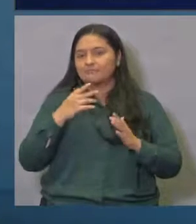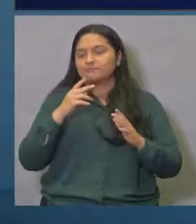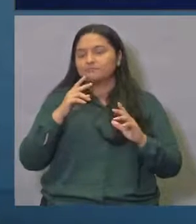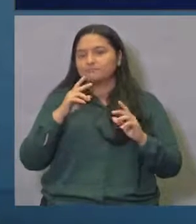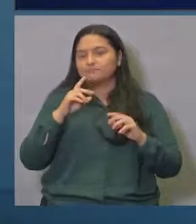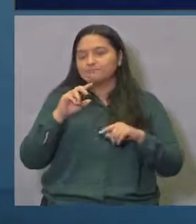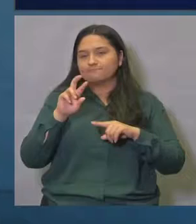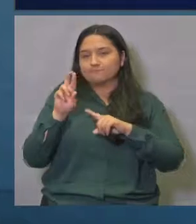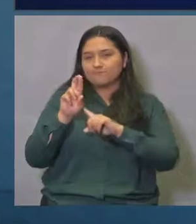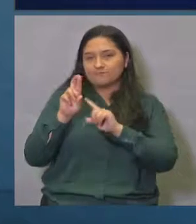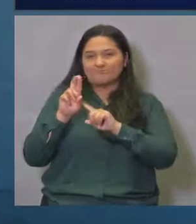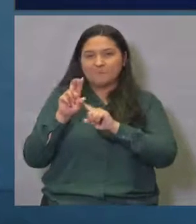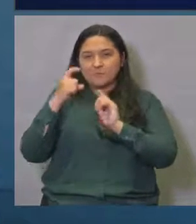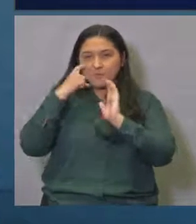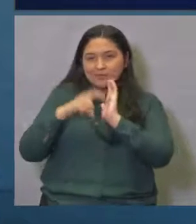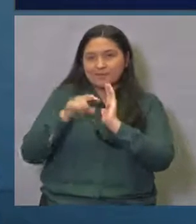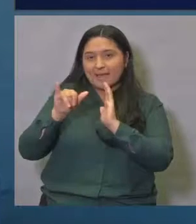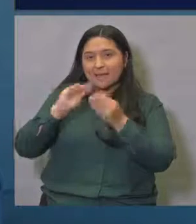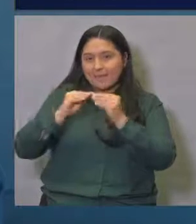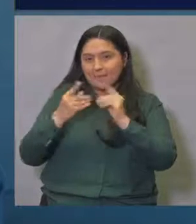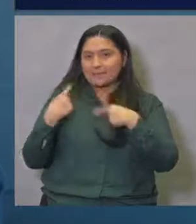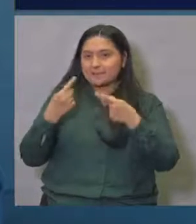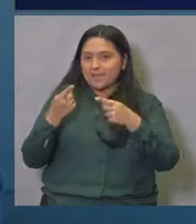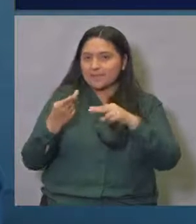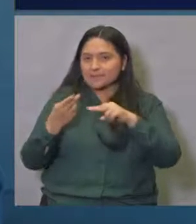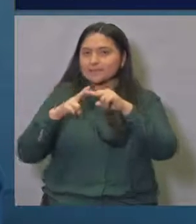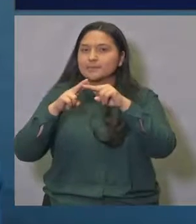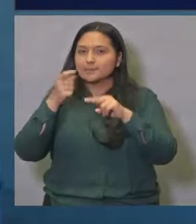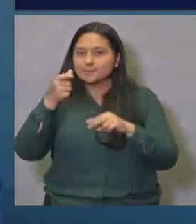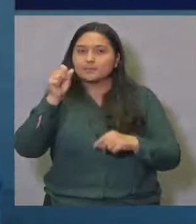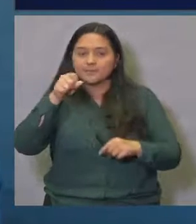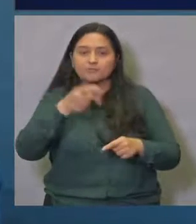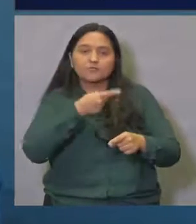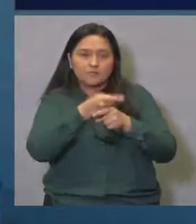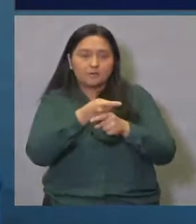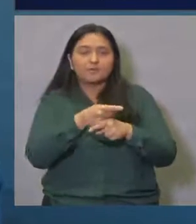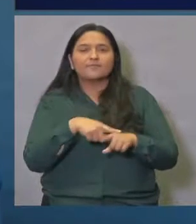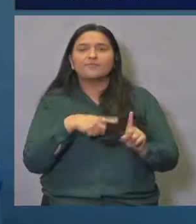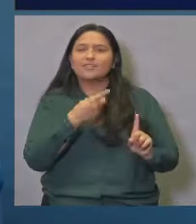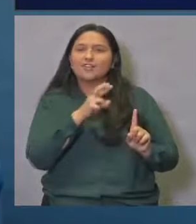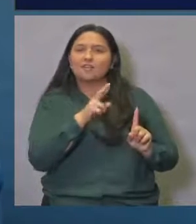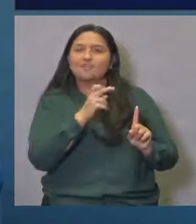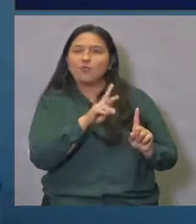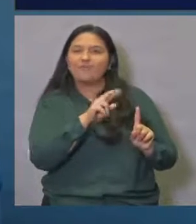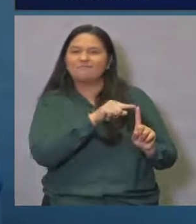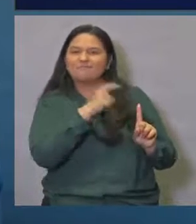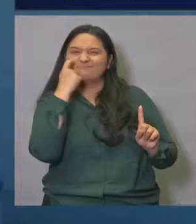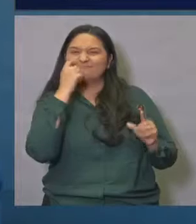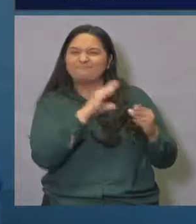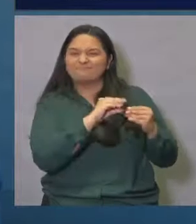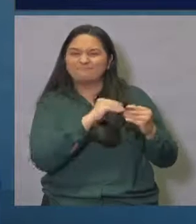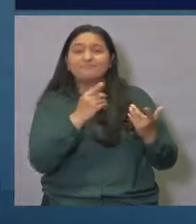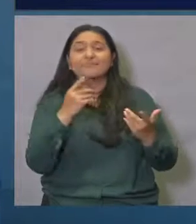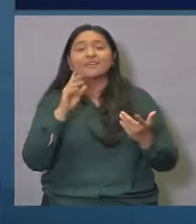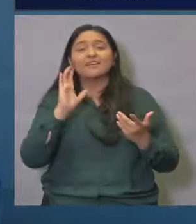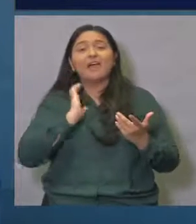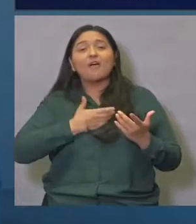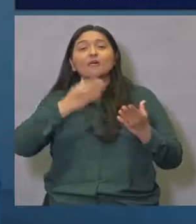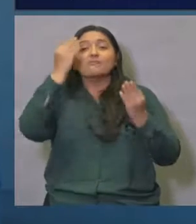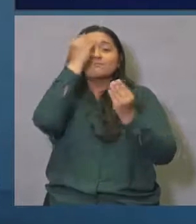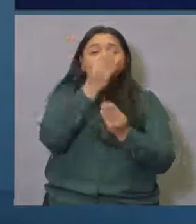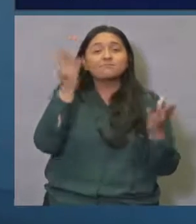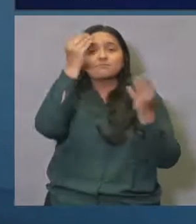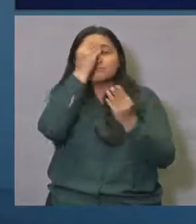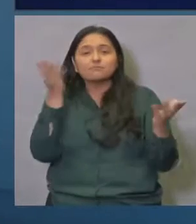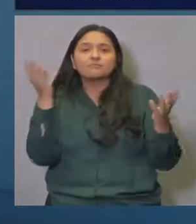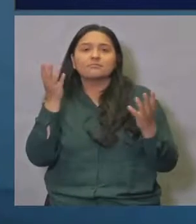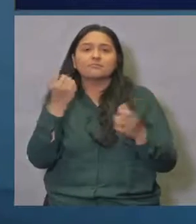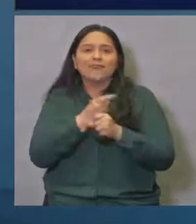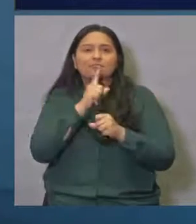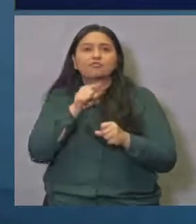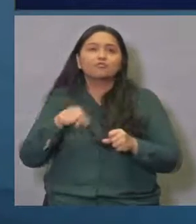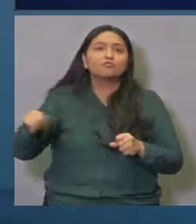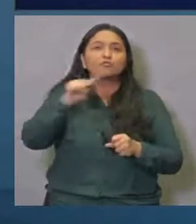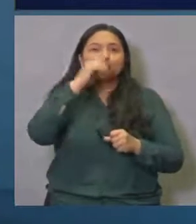I AM GLAD THE R